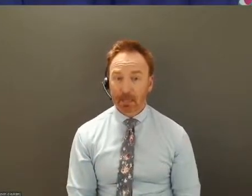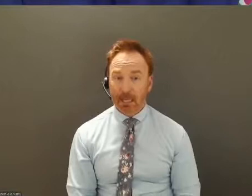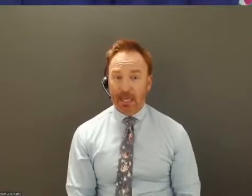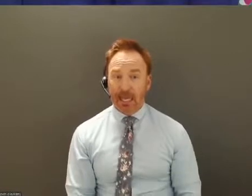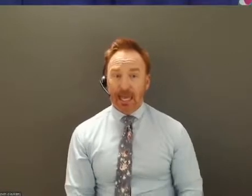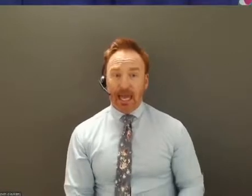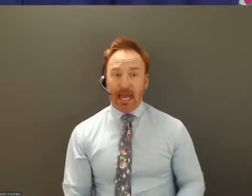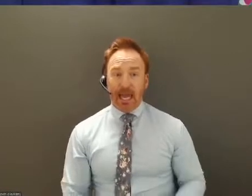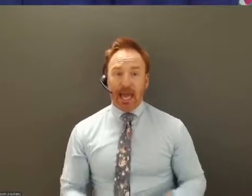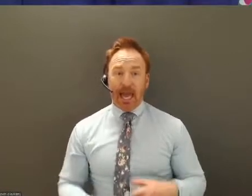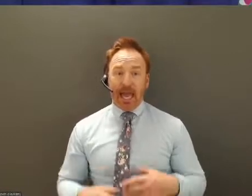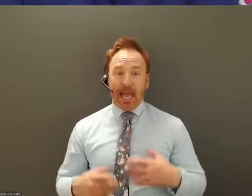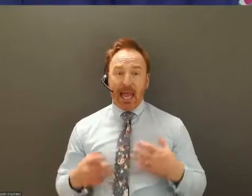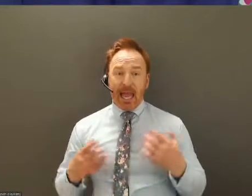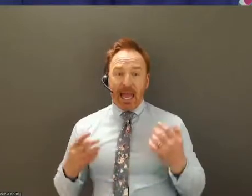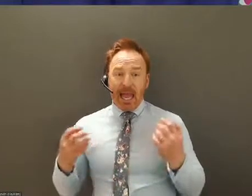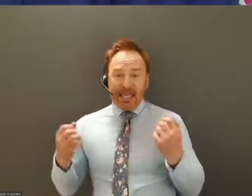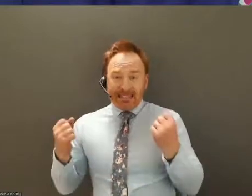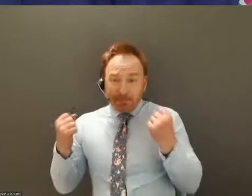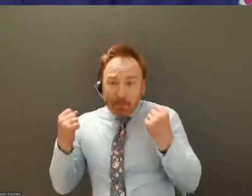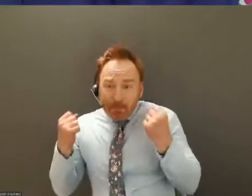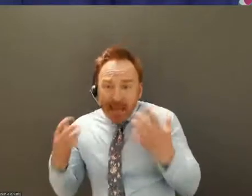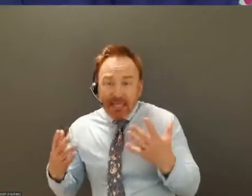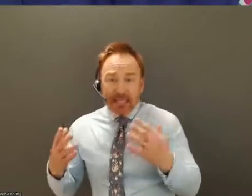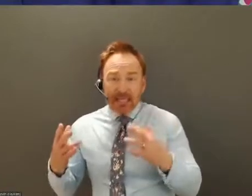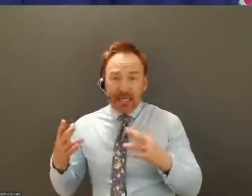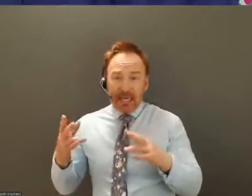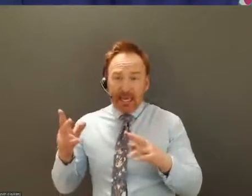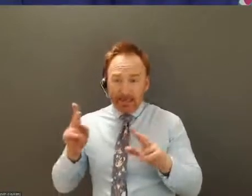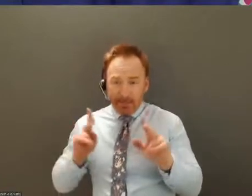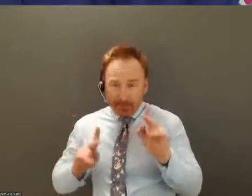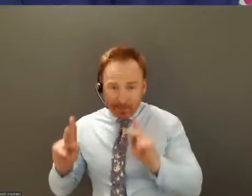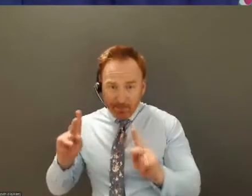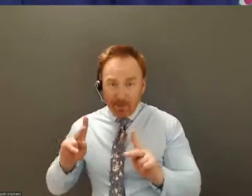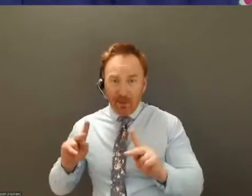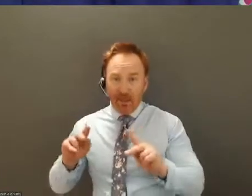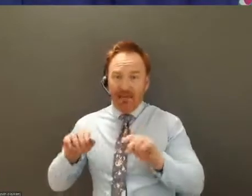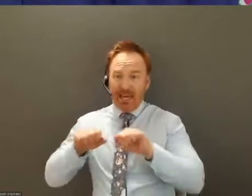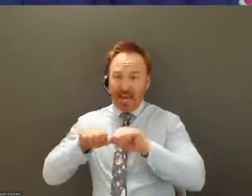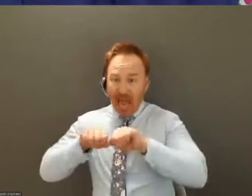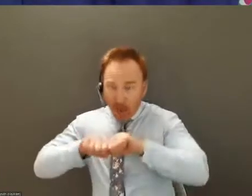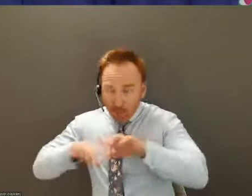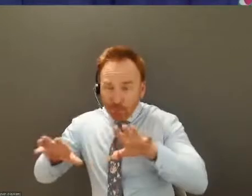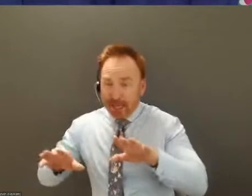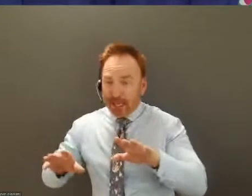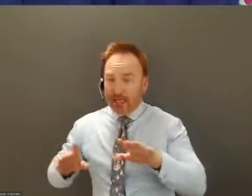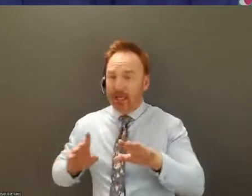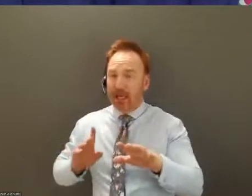given us amazing professional advice at every turn.